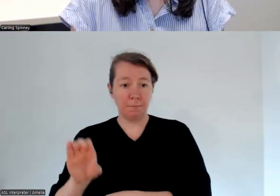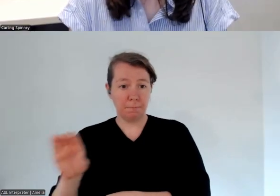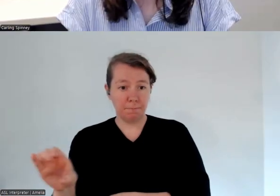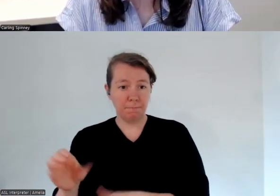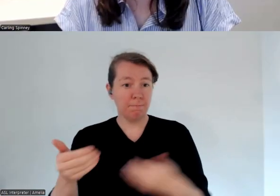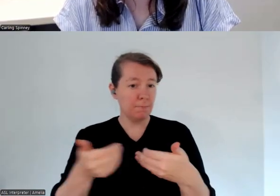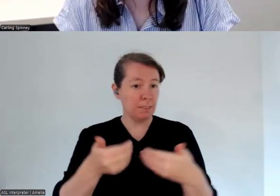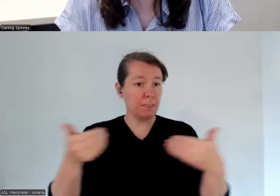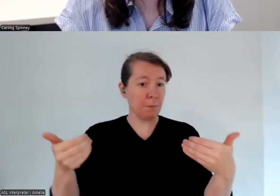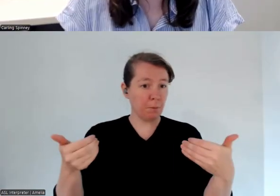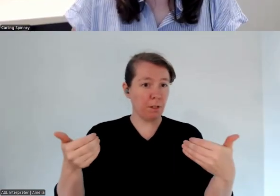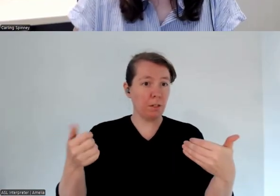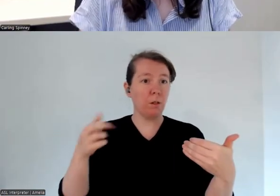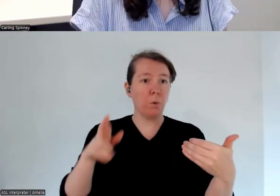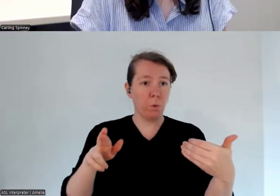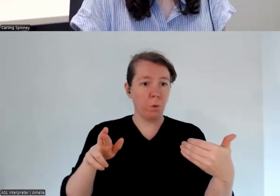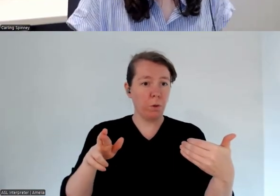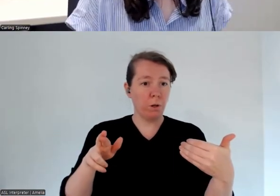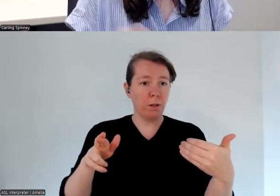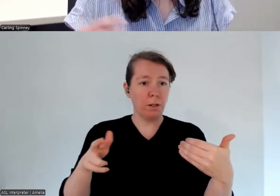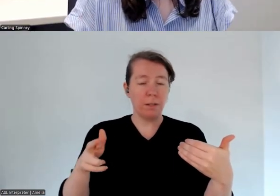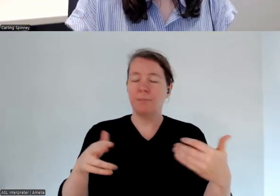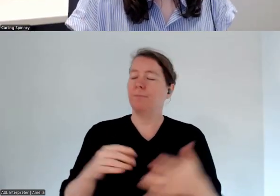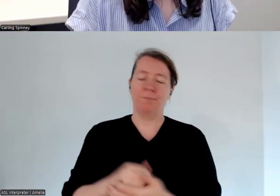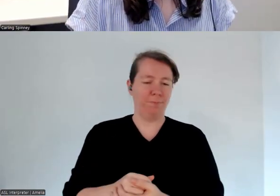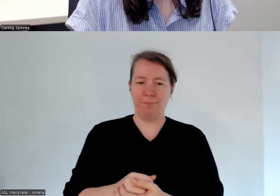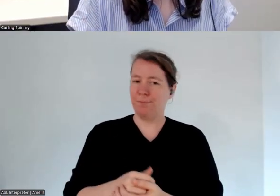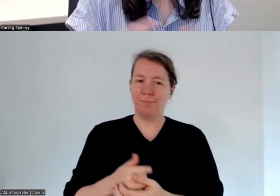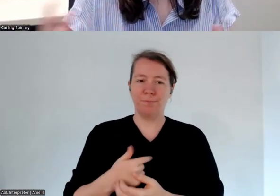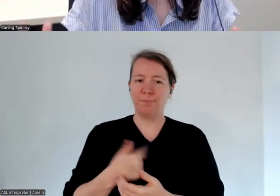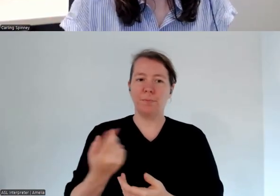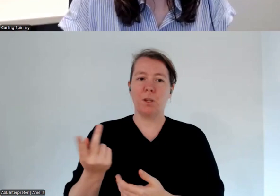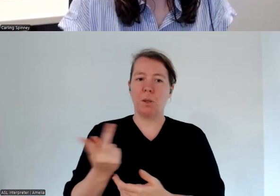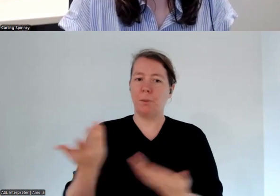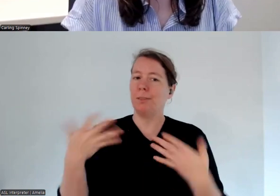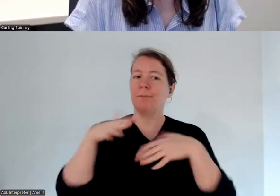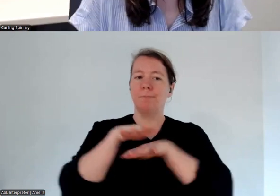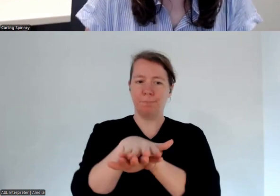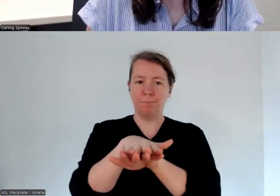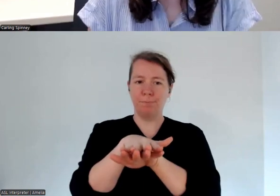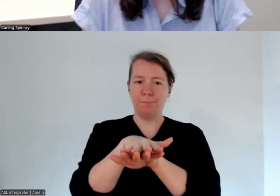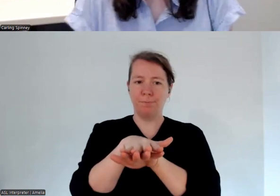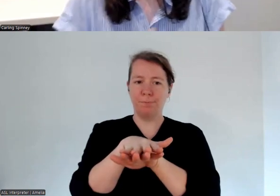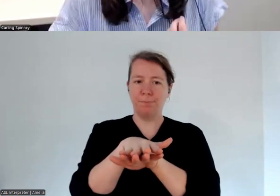(CARLING SPINNEY) we did not distinguish between the two, so we applied the categories broadly.